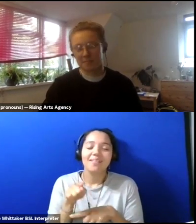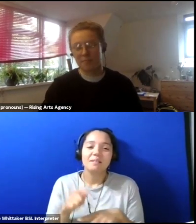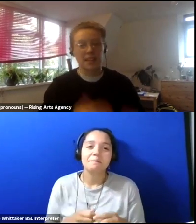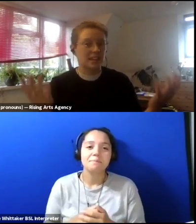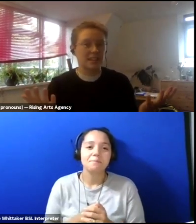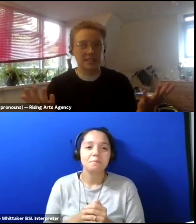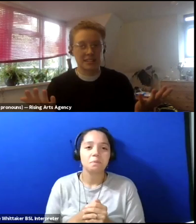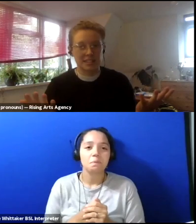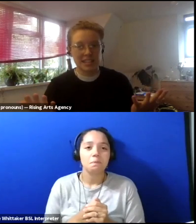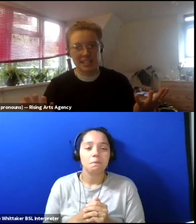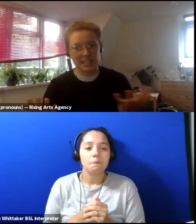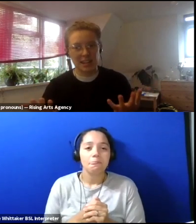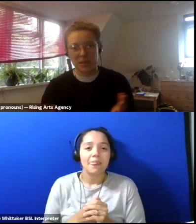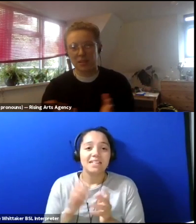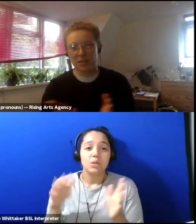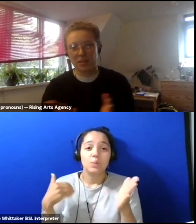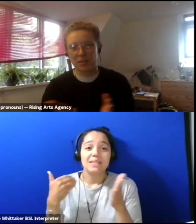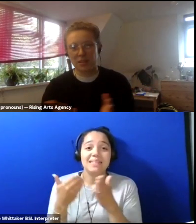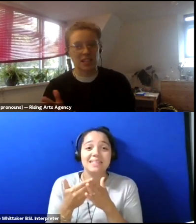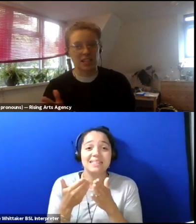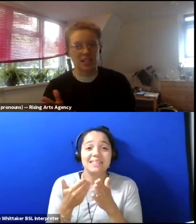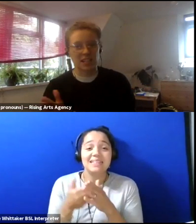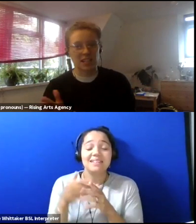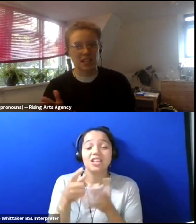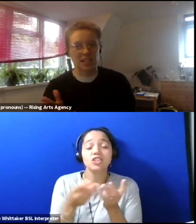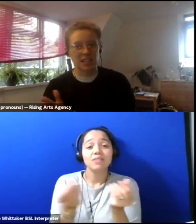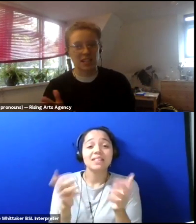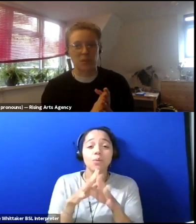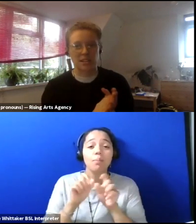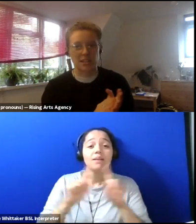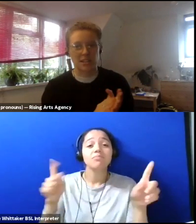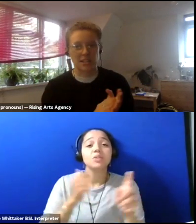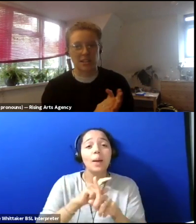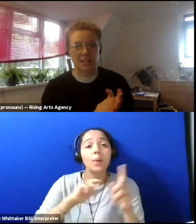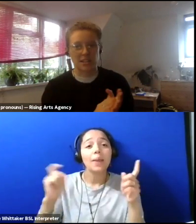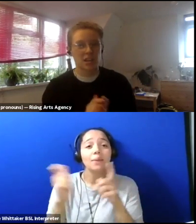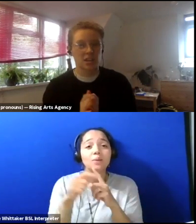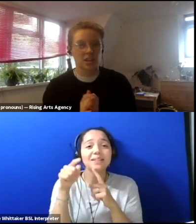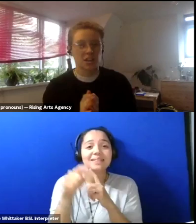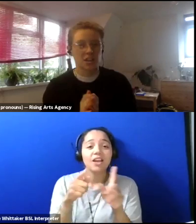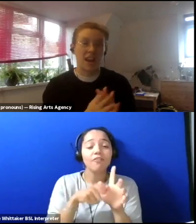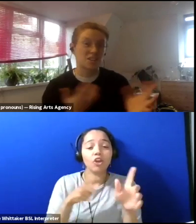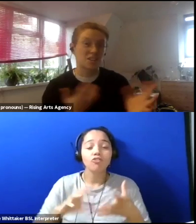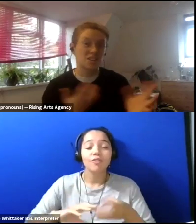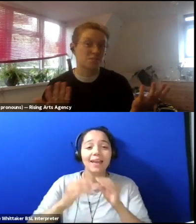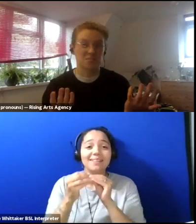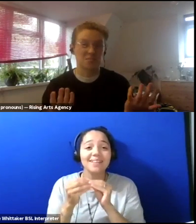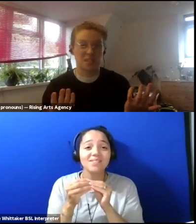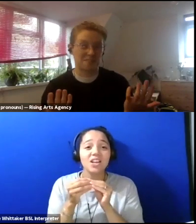Since this is going to be a resource that's going to be distributed to our community of young creatives and stuff.